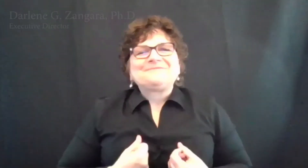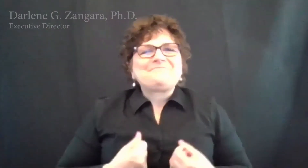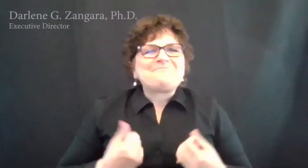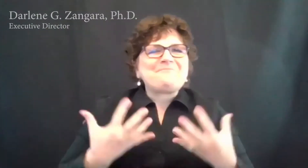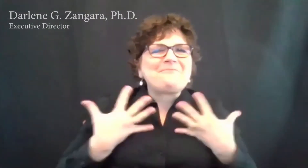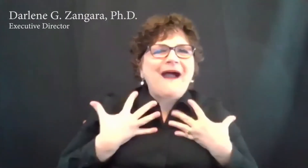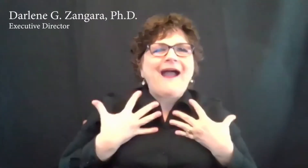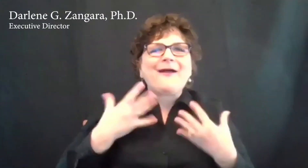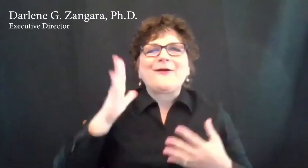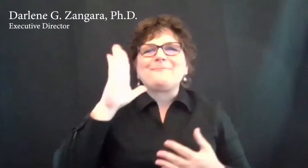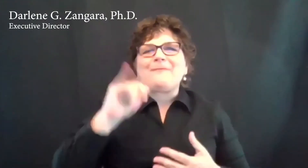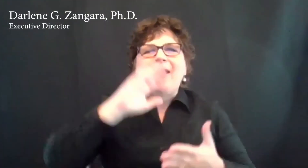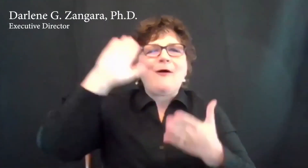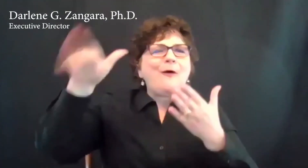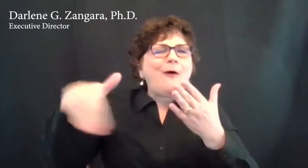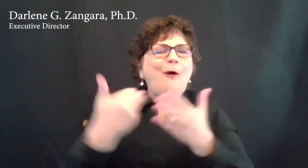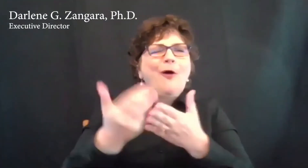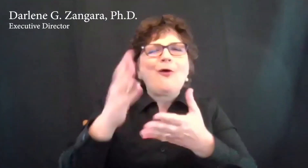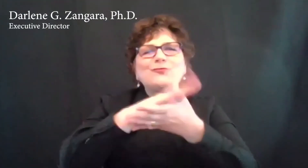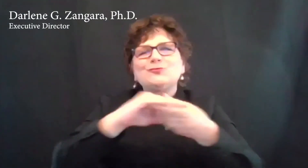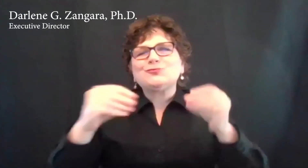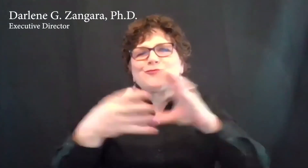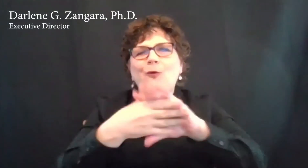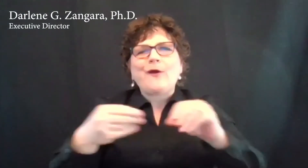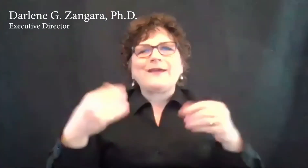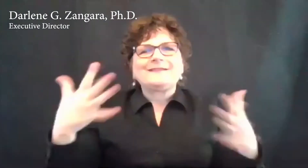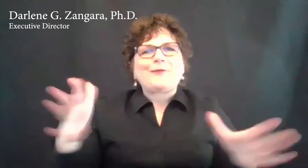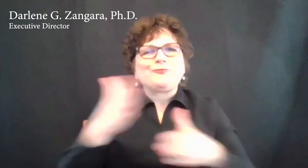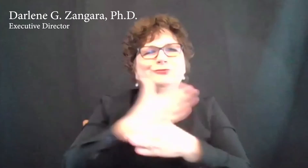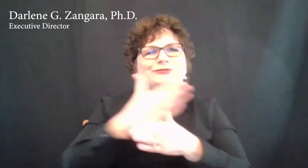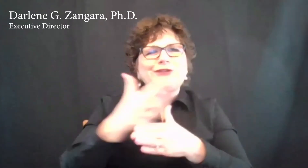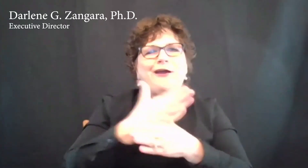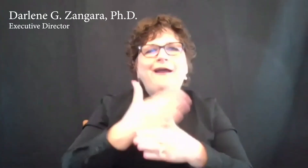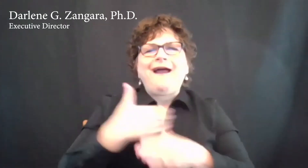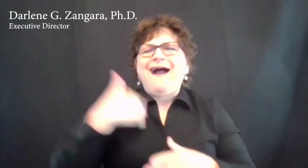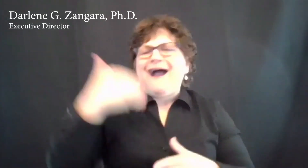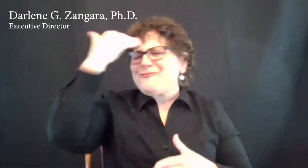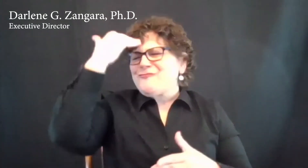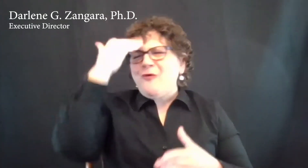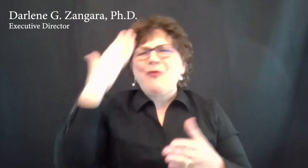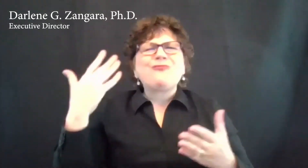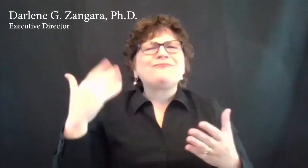Wow, I'm inspired by all the stories that were shared,